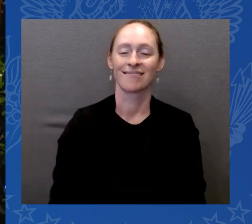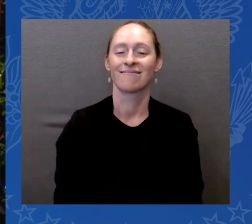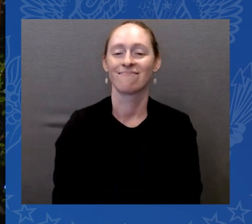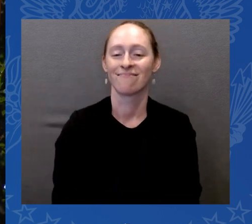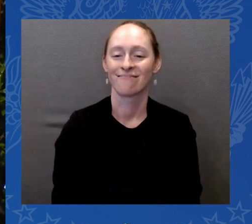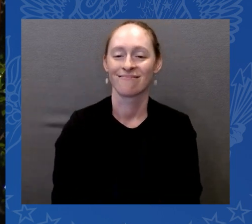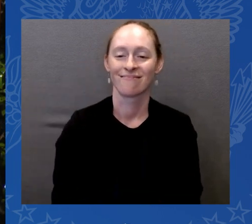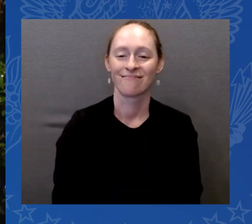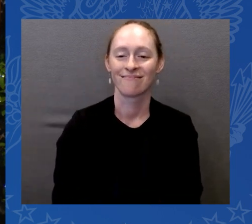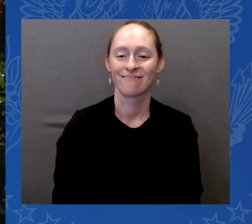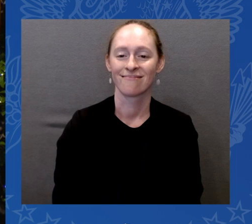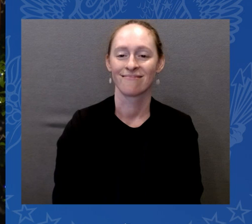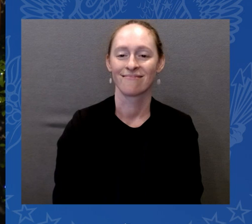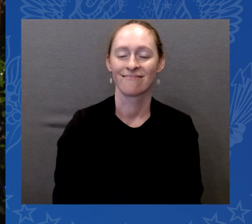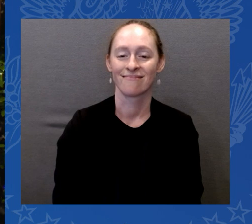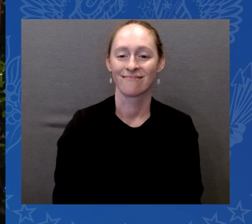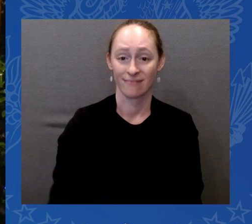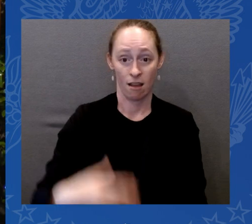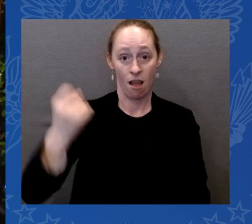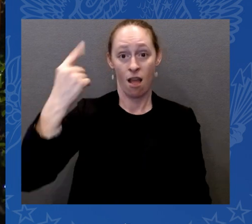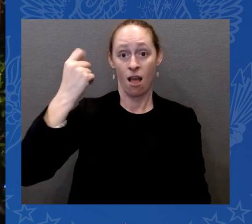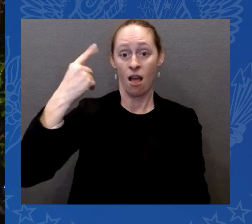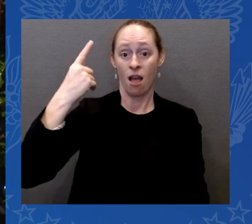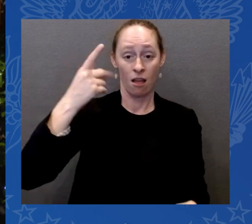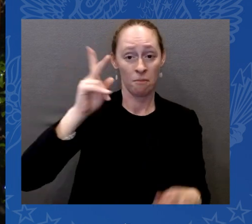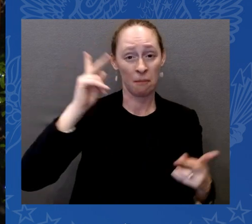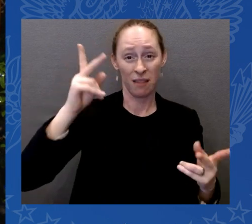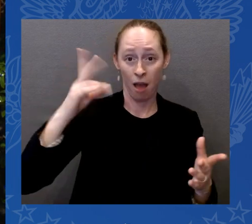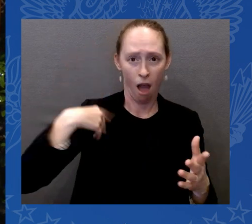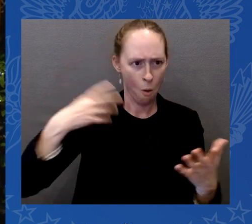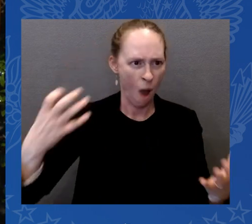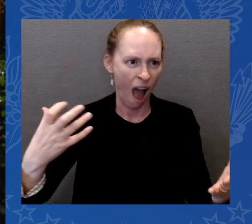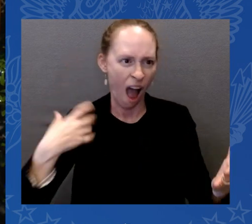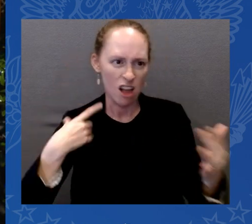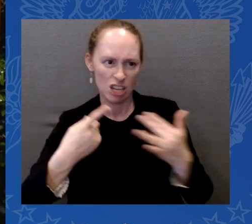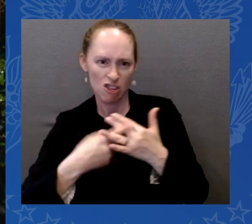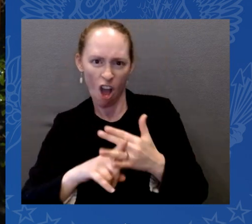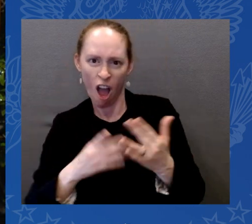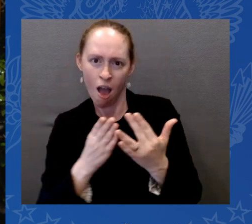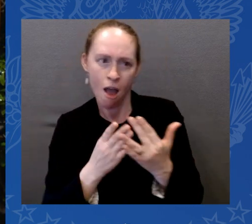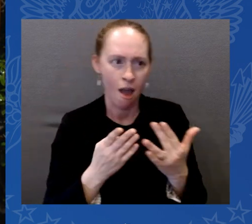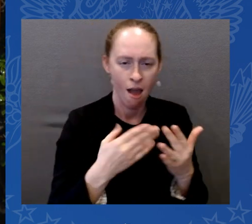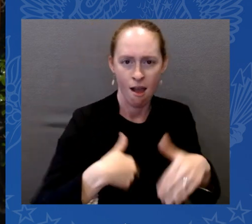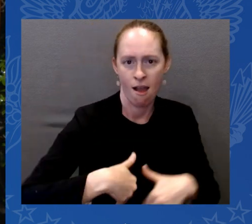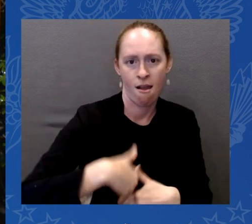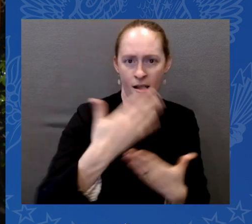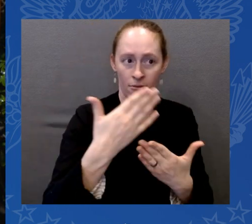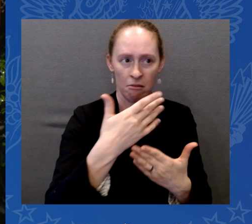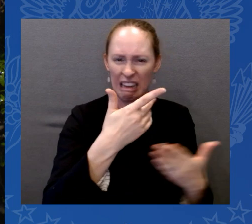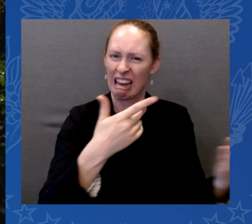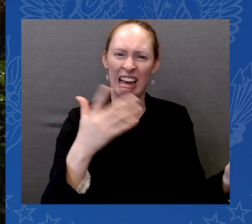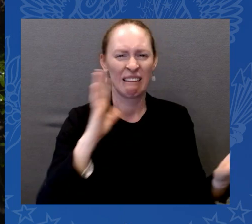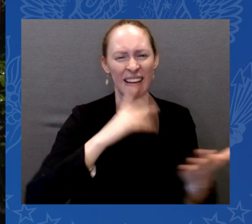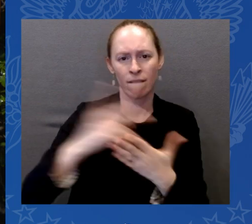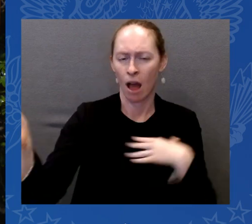We didn't give up though. We kept at it. We had a vision, a plan, and we stuck to it. And the result is we're getting the job done